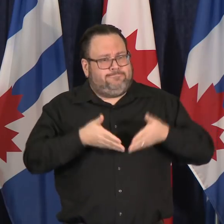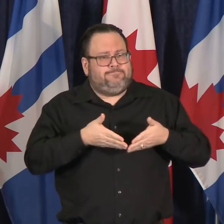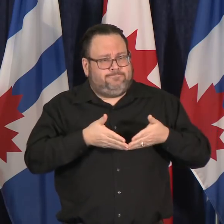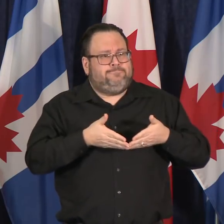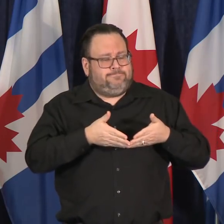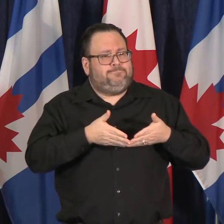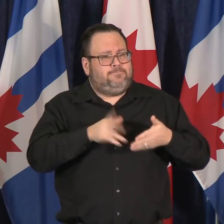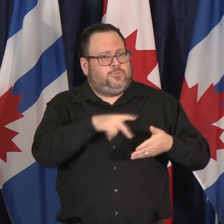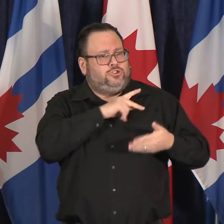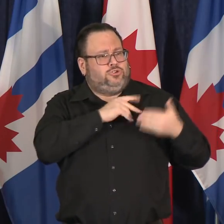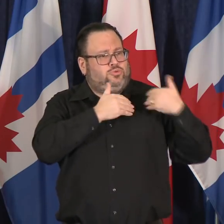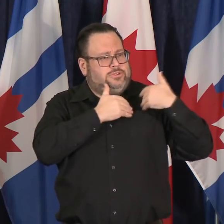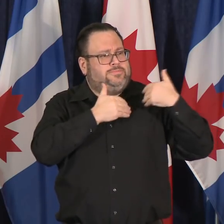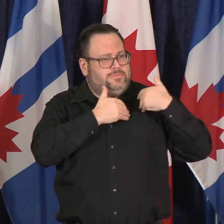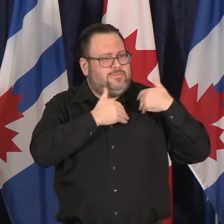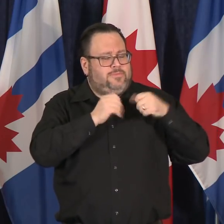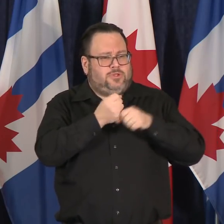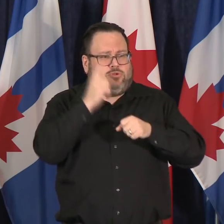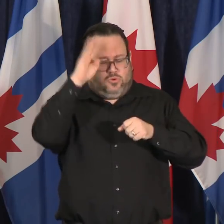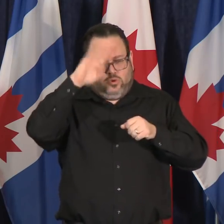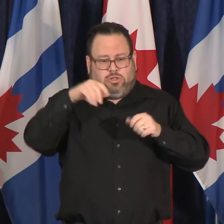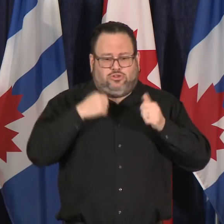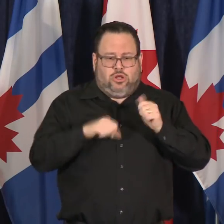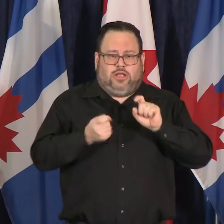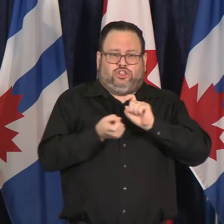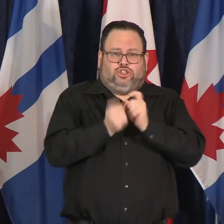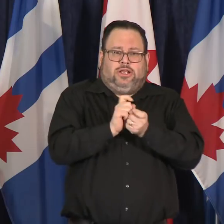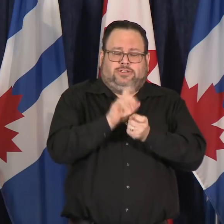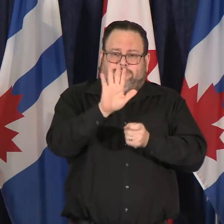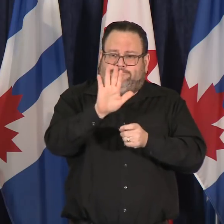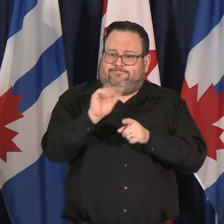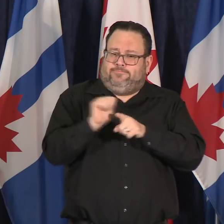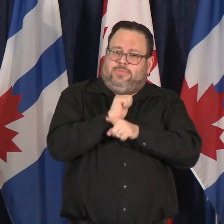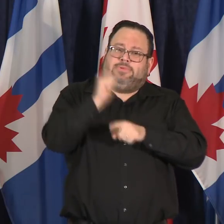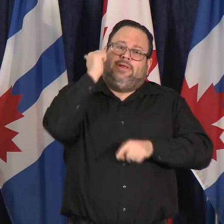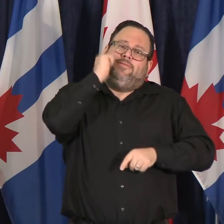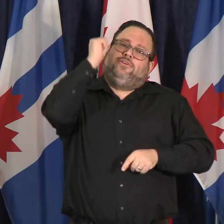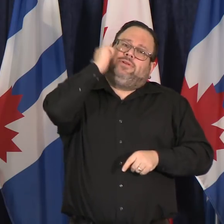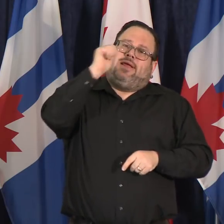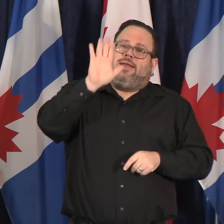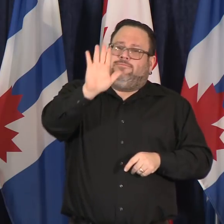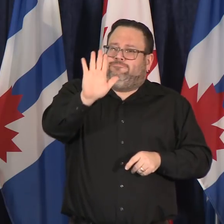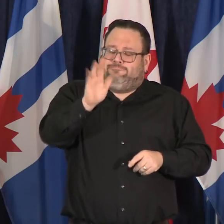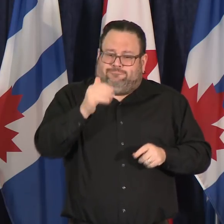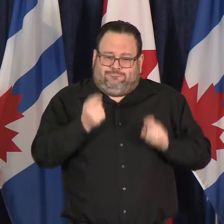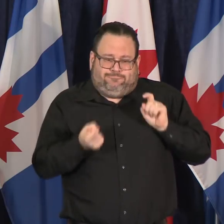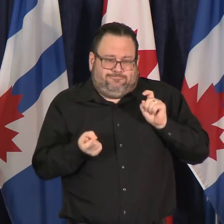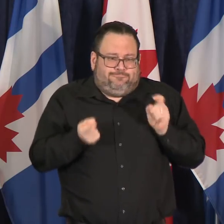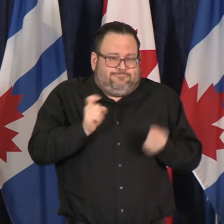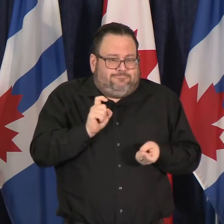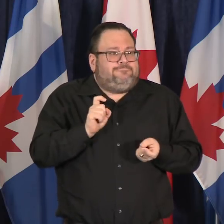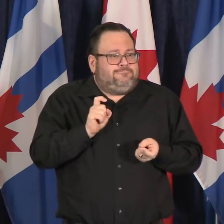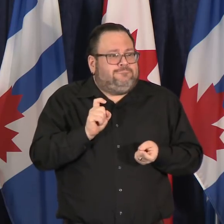seriously I'm asking everyone once again to please